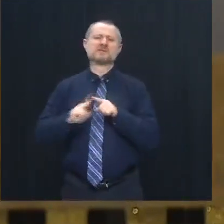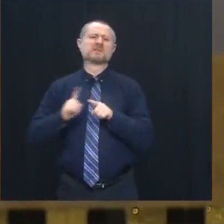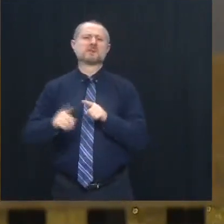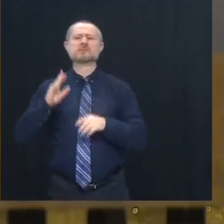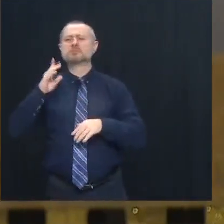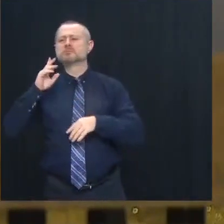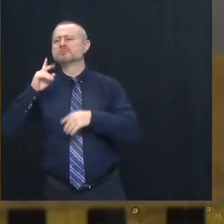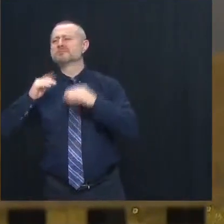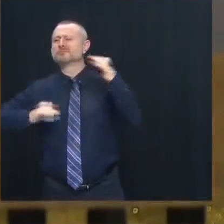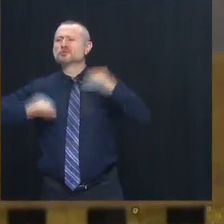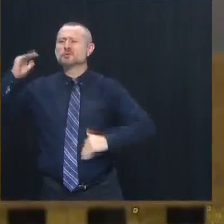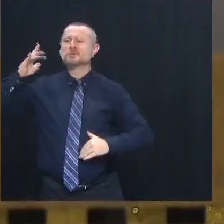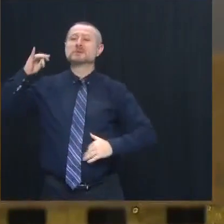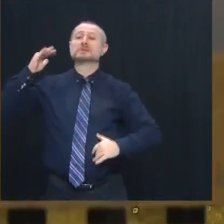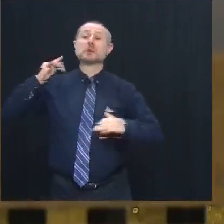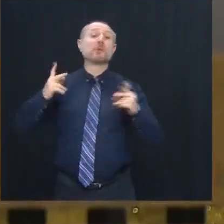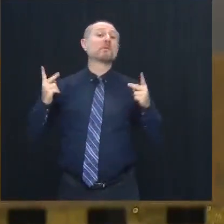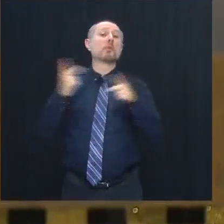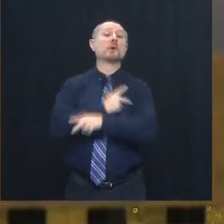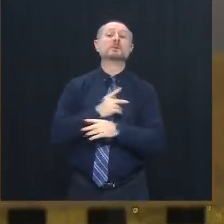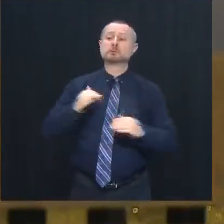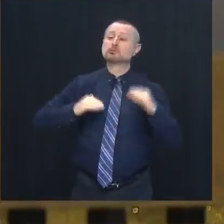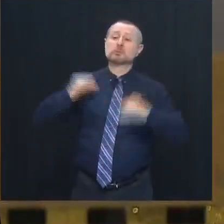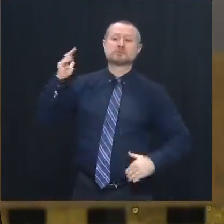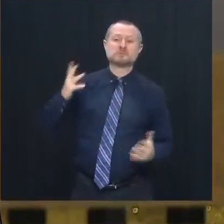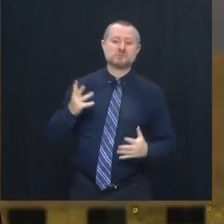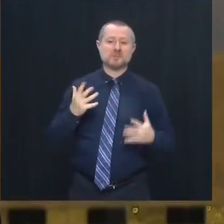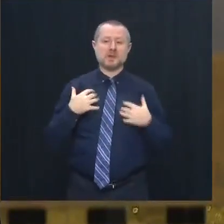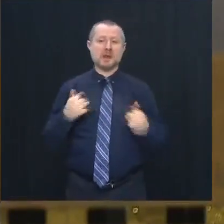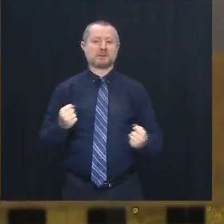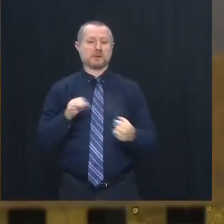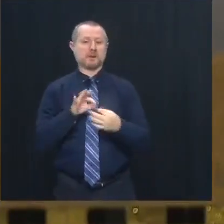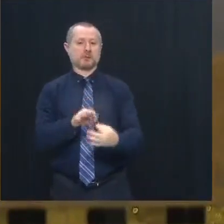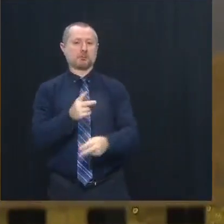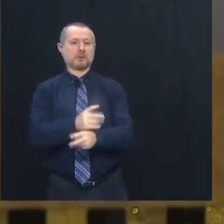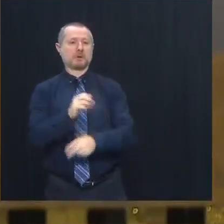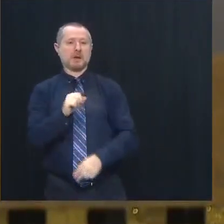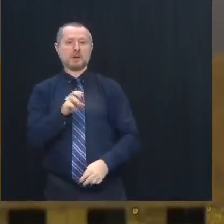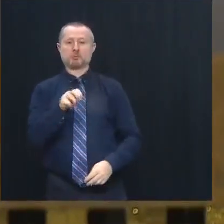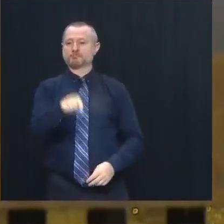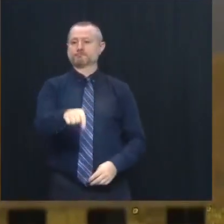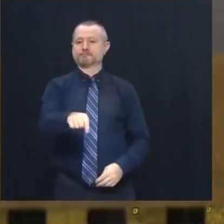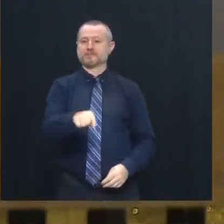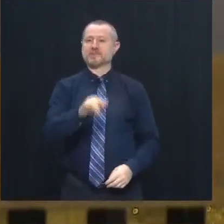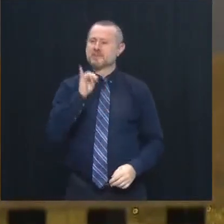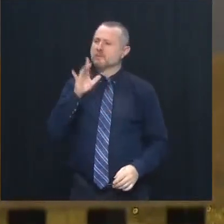THE REVEREND DR. KING WHO SPOKE IN THIS MAGNIFICENT CHURCH SAID OF ALL THE FORMS OF INEQUALITY,